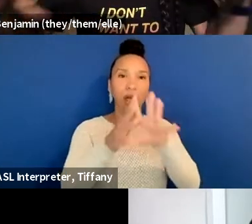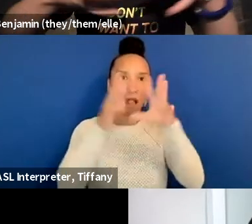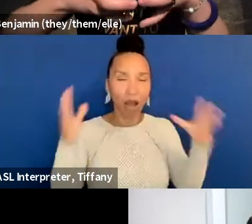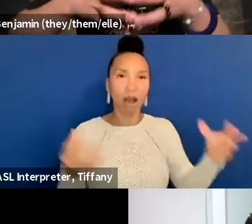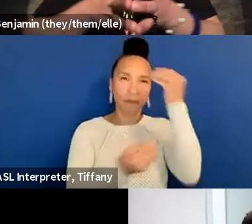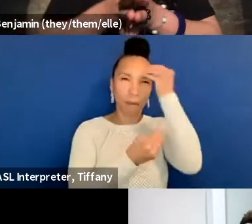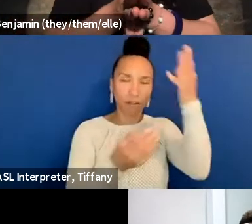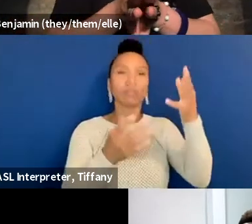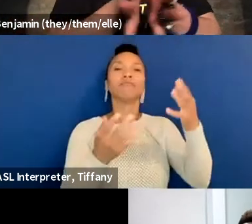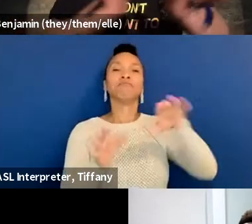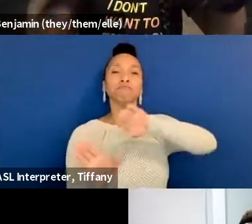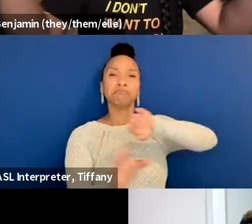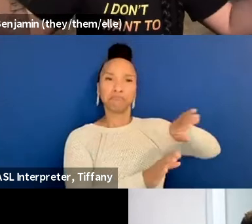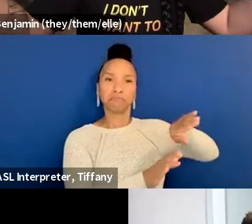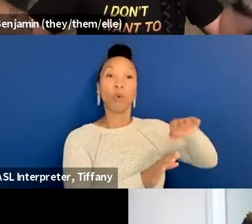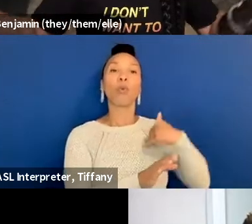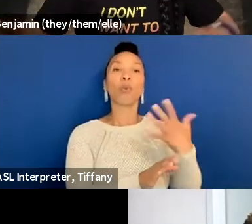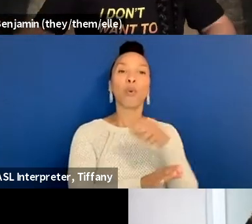Kirya Traber (she/her): Thank you so much for that rich answer, I want to.